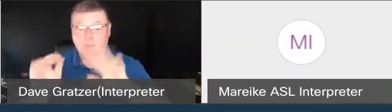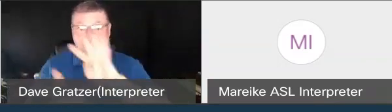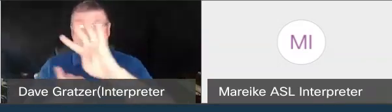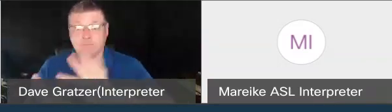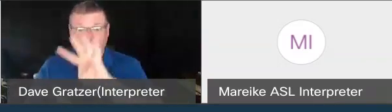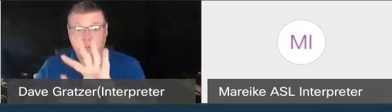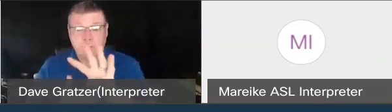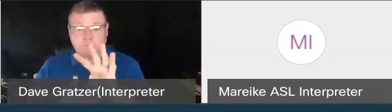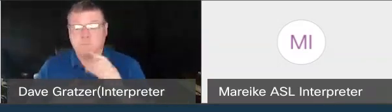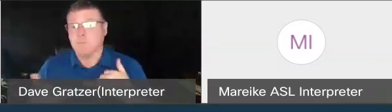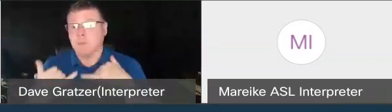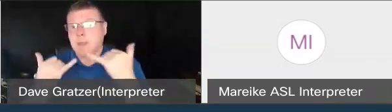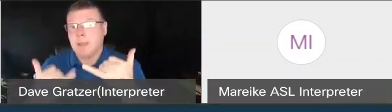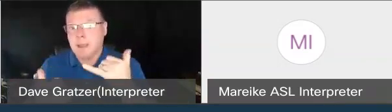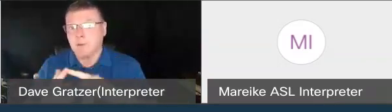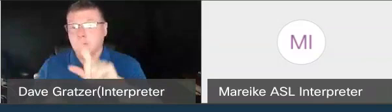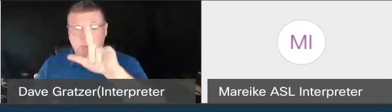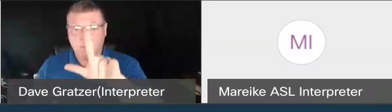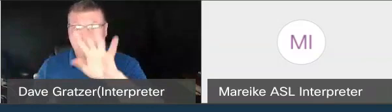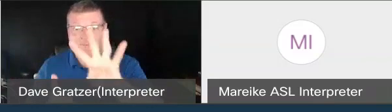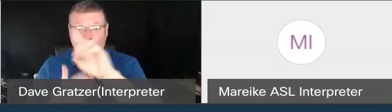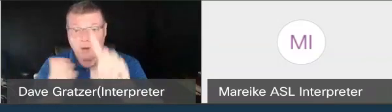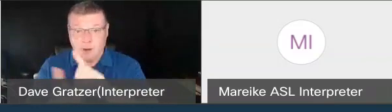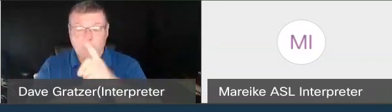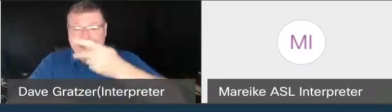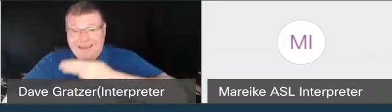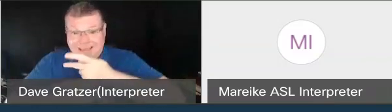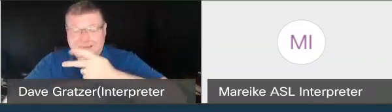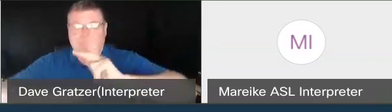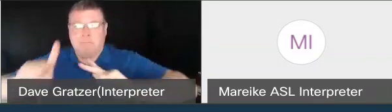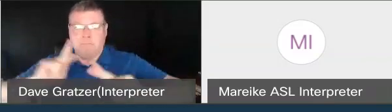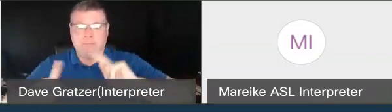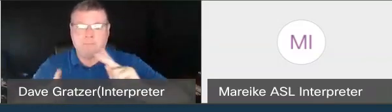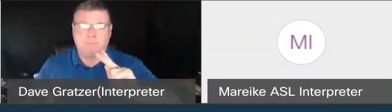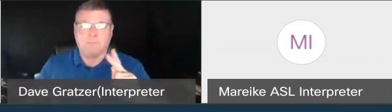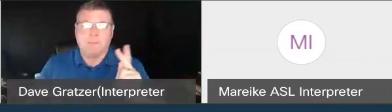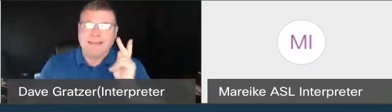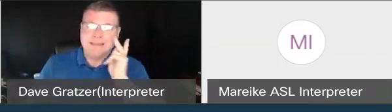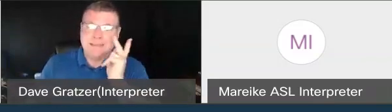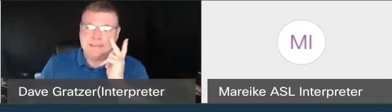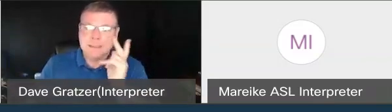We--we now are up to 24 hours in keeping people if we'll see bright light at the end of the tunnel.